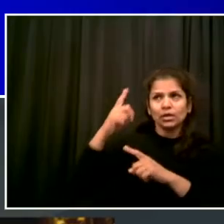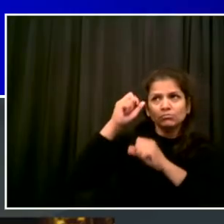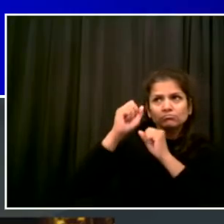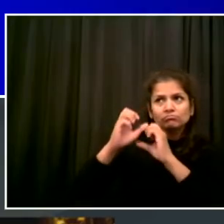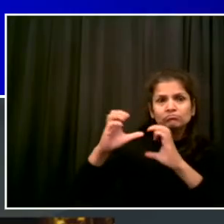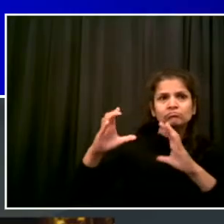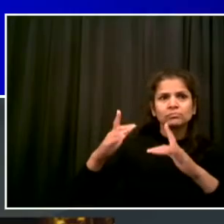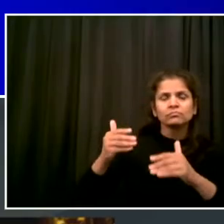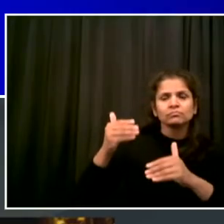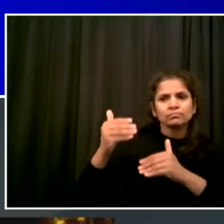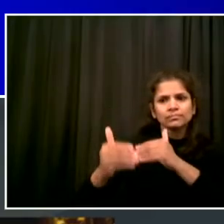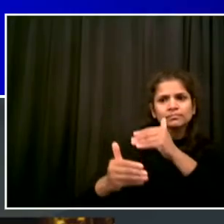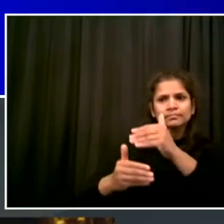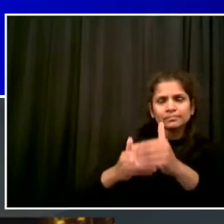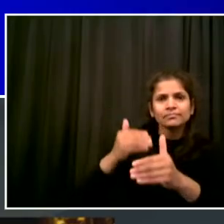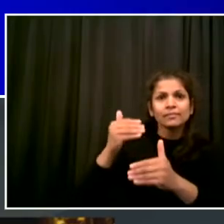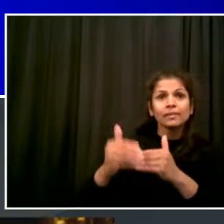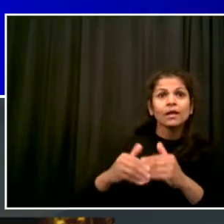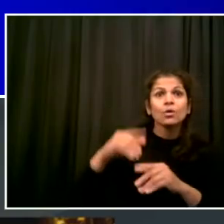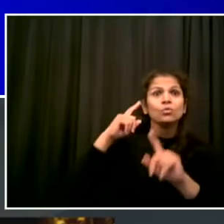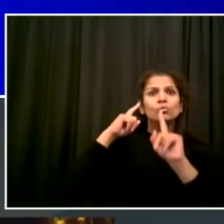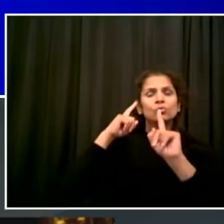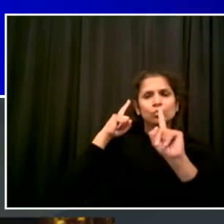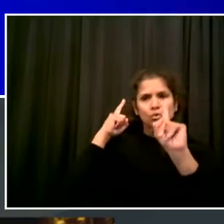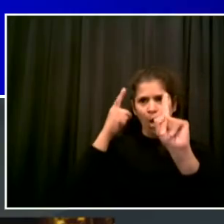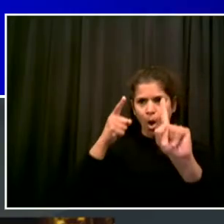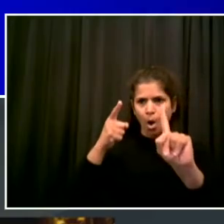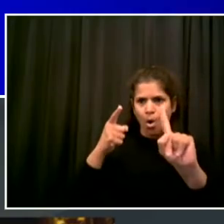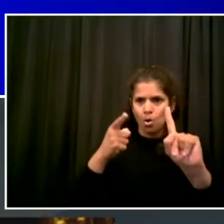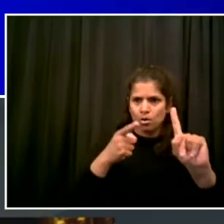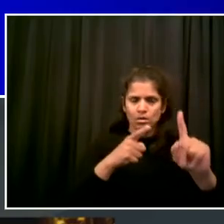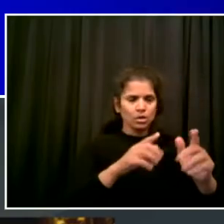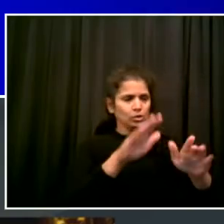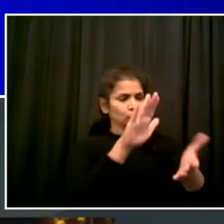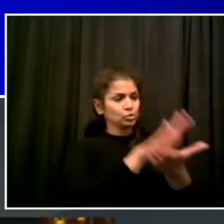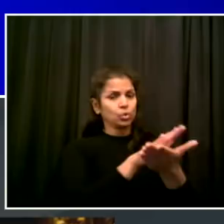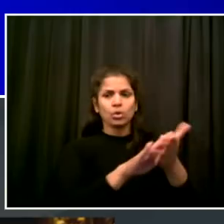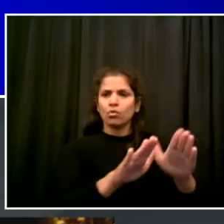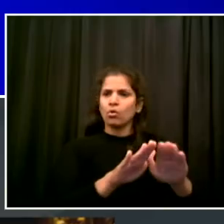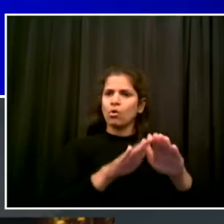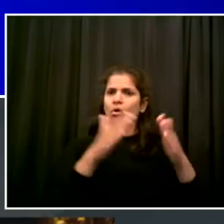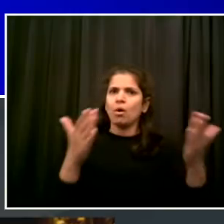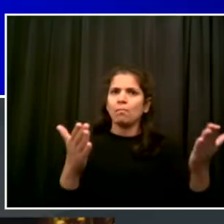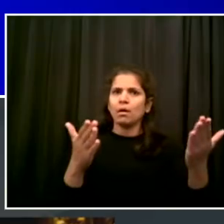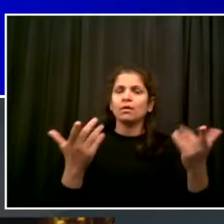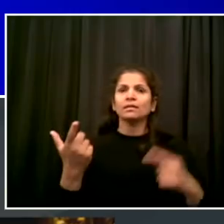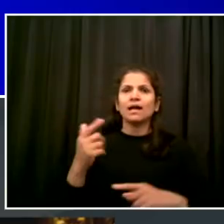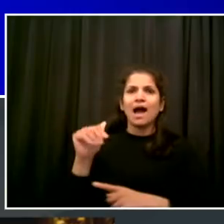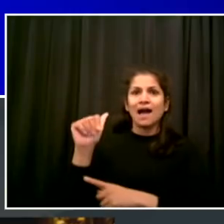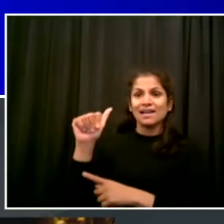IF NECESSARY. WE ARE ADAMANT THOUGH ABOUT